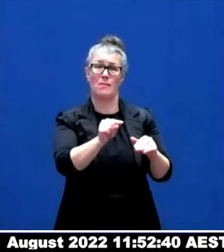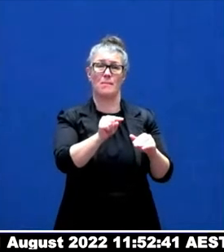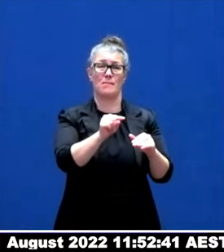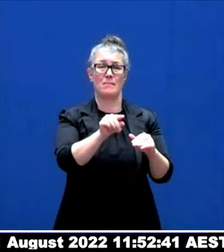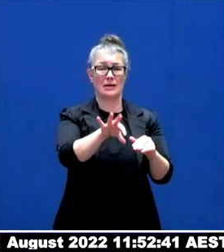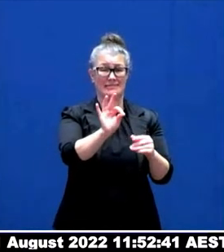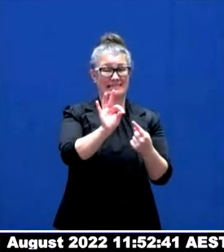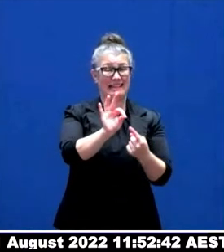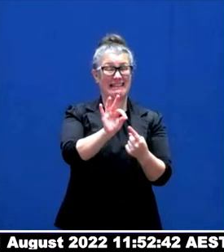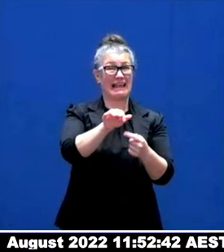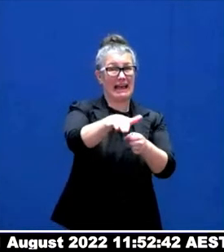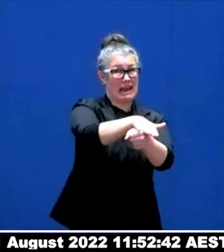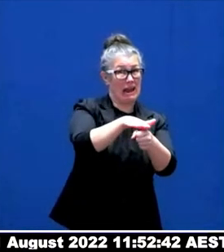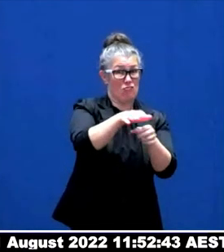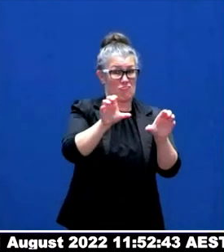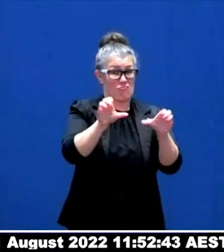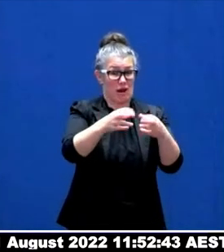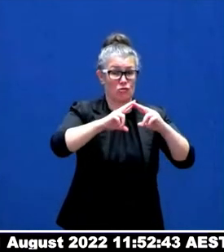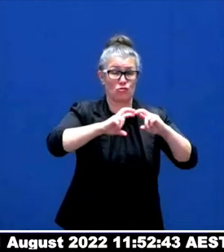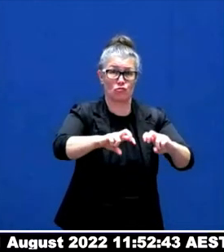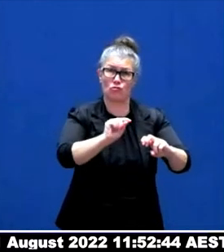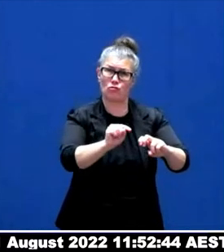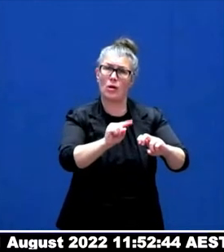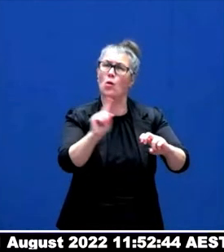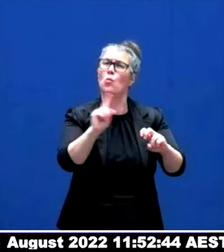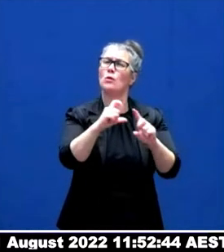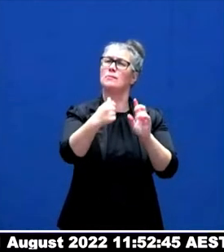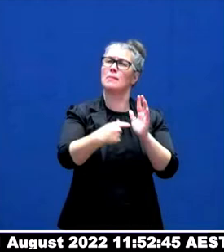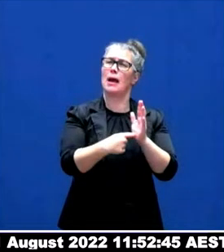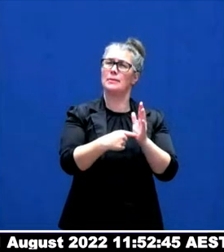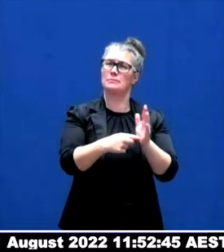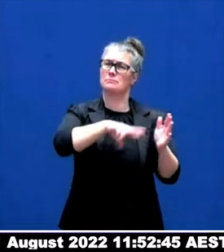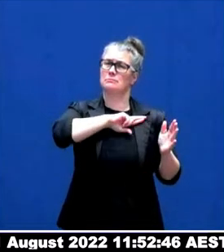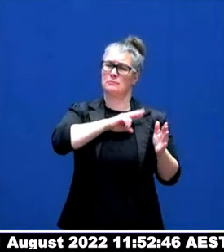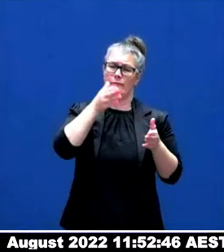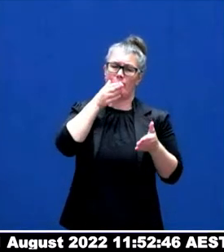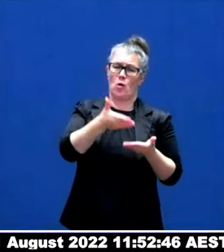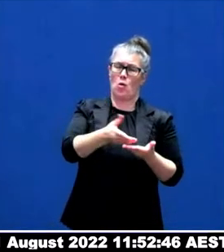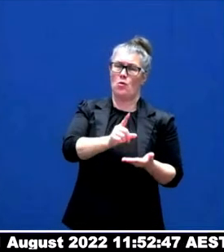In terms of that area, what is the Department's main focus in working with